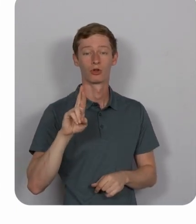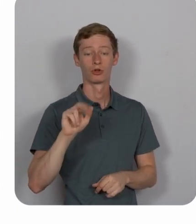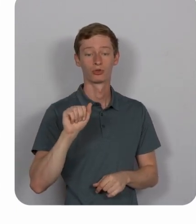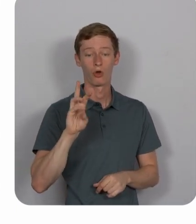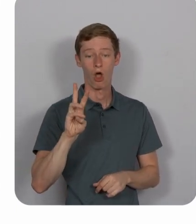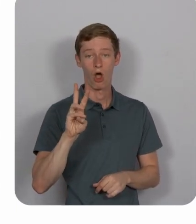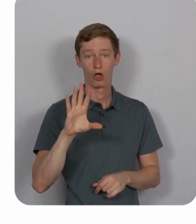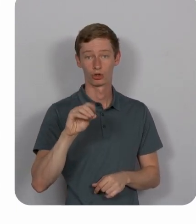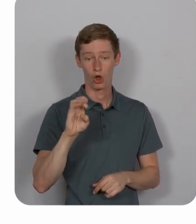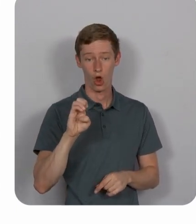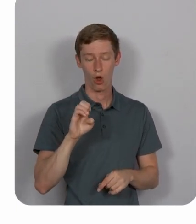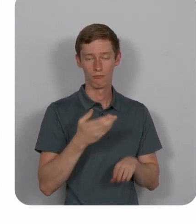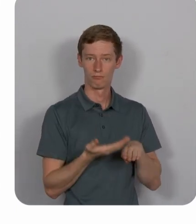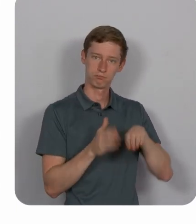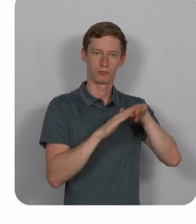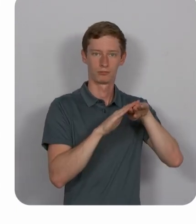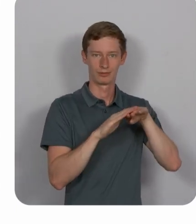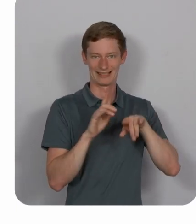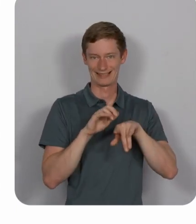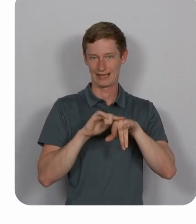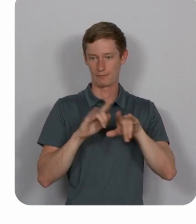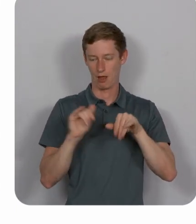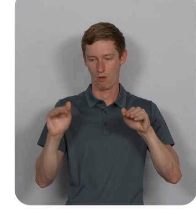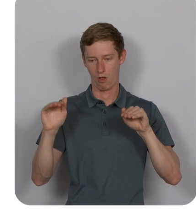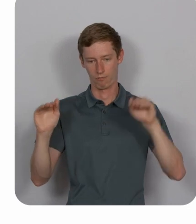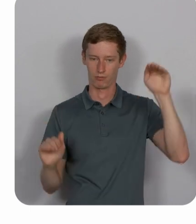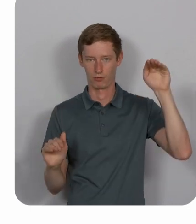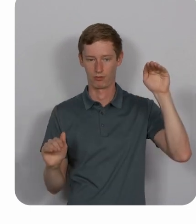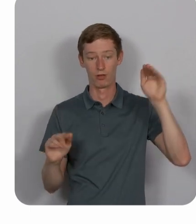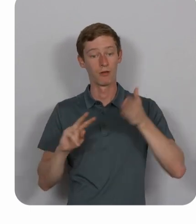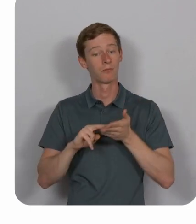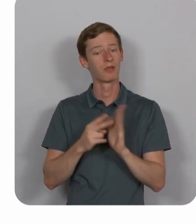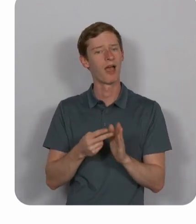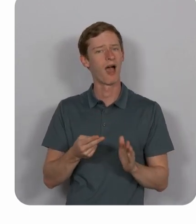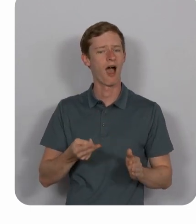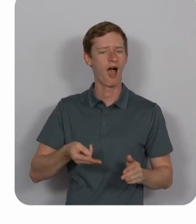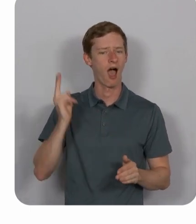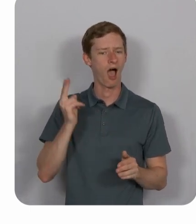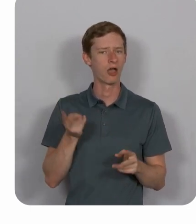This means the high draw count may be the cause of the performance issue.